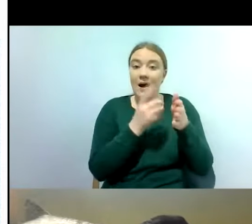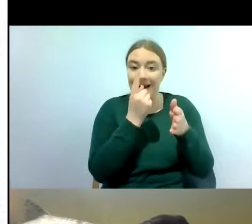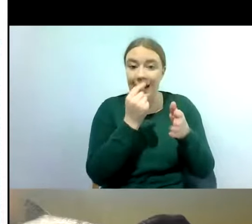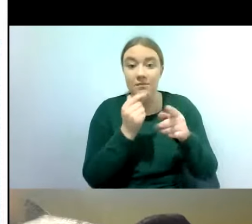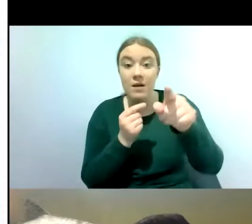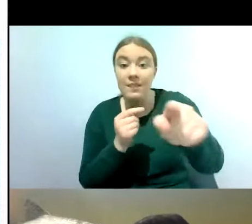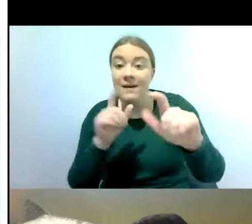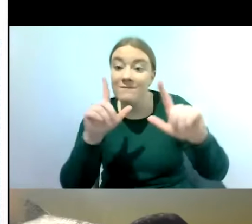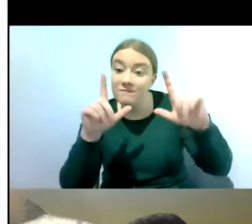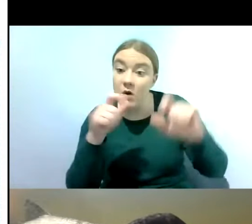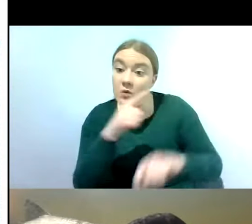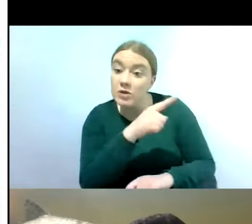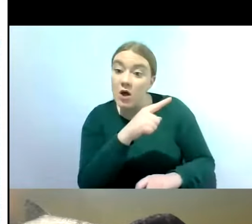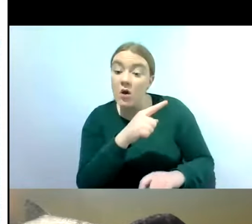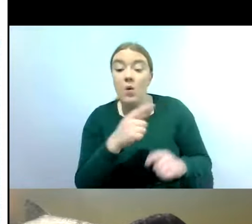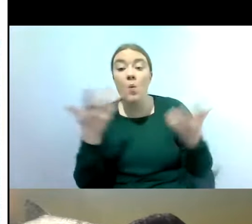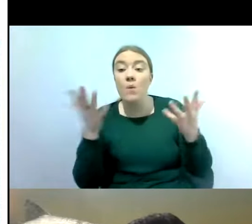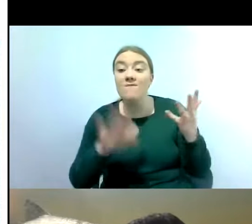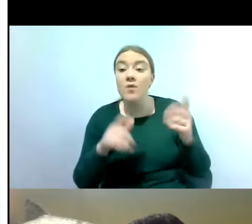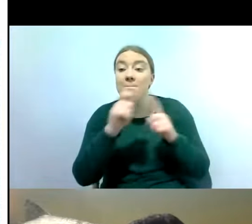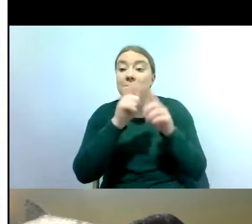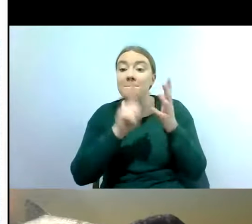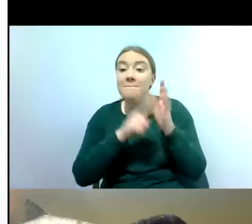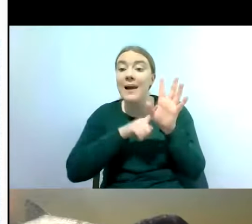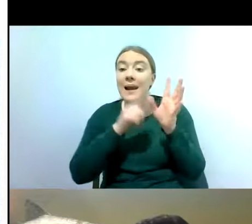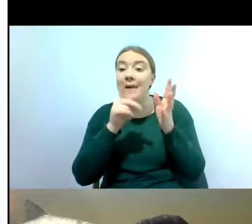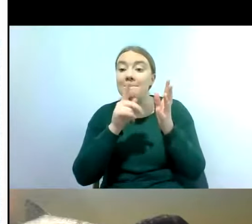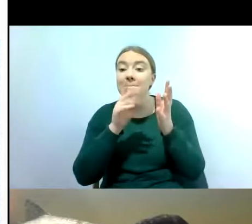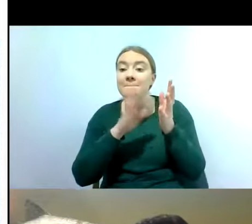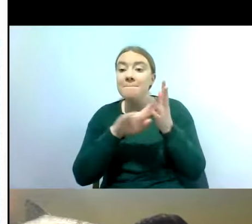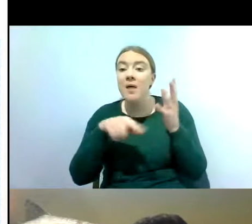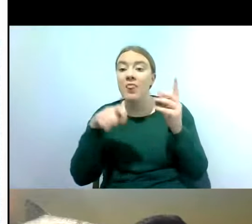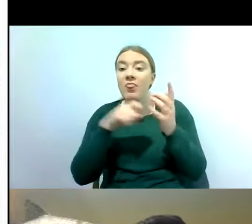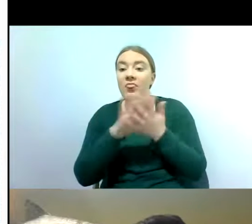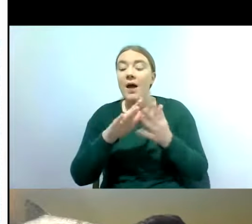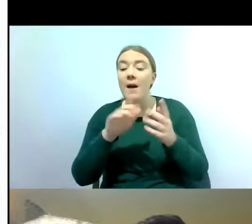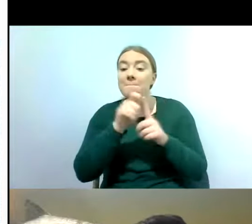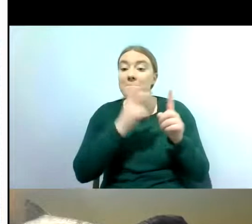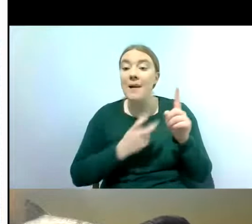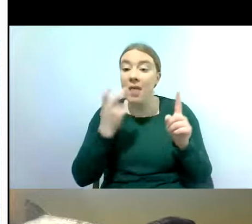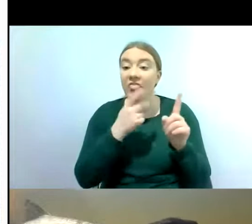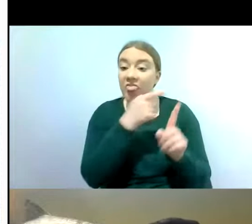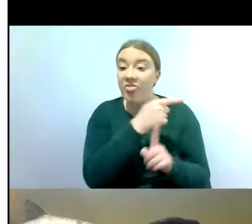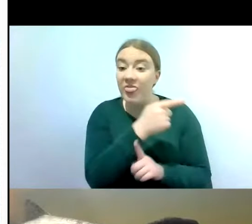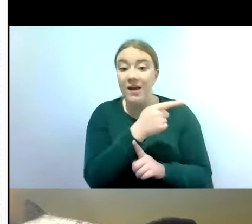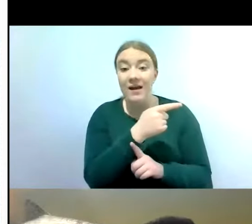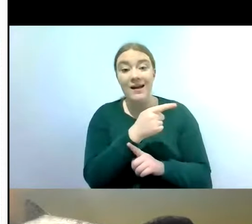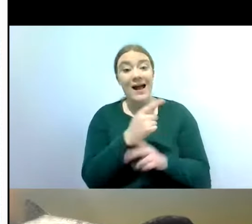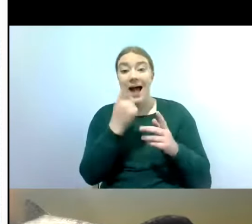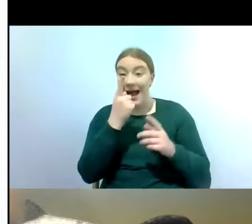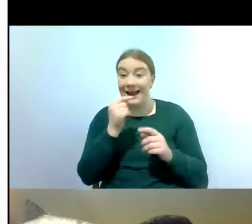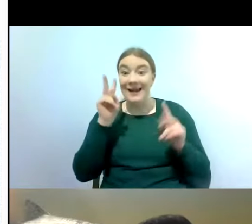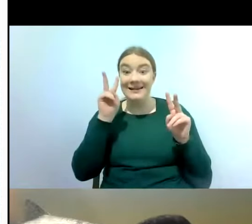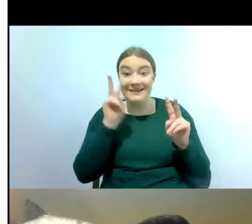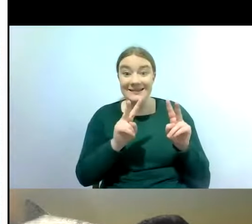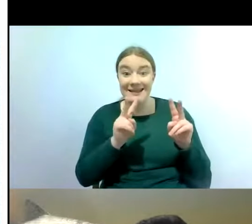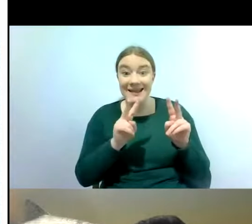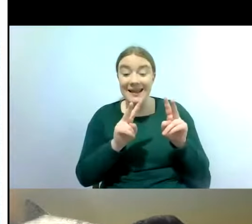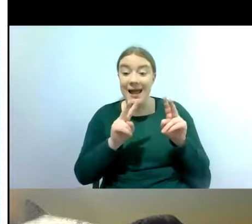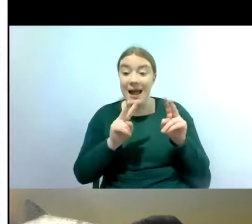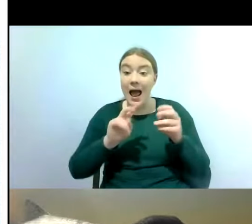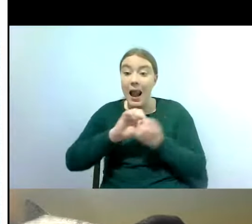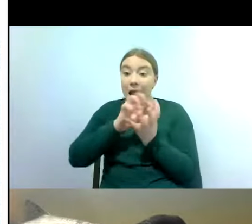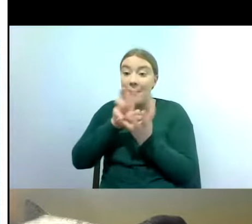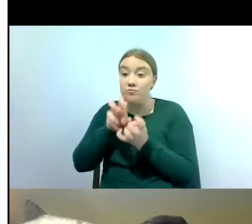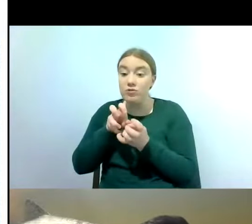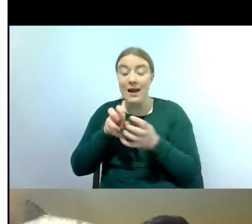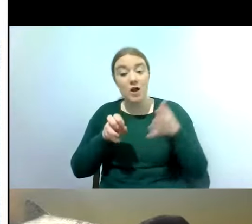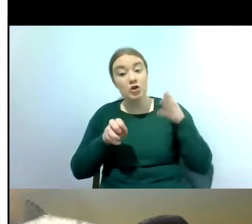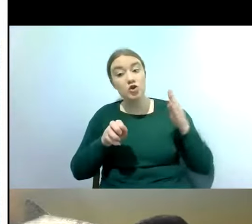in plymouth very recently in plymouth sound and it shows a sea lamprey attaching to a common dolphin